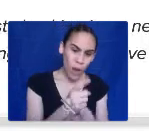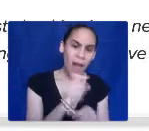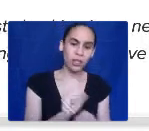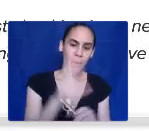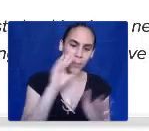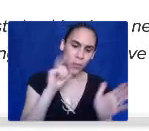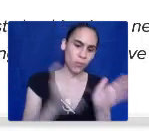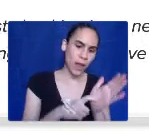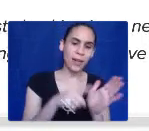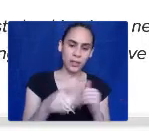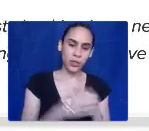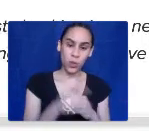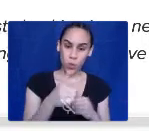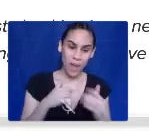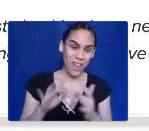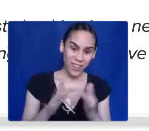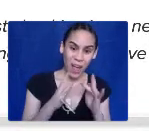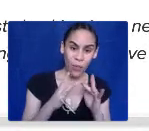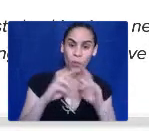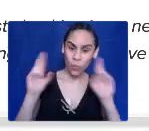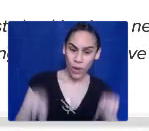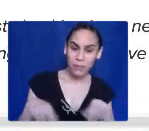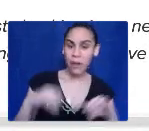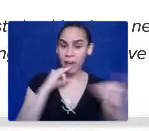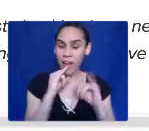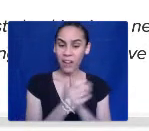networking resume and every skill is down right um if they're not recognizing for your value do